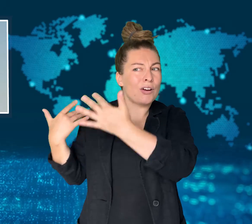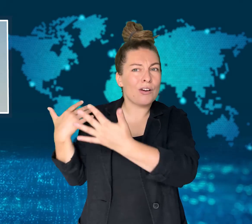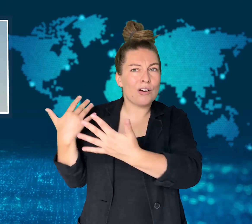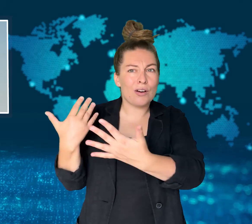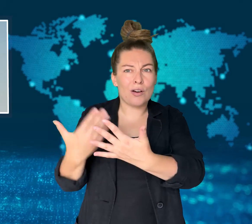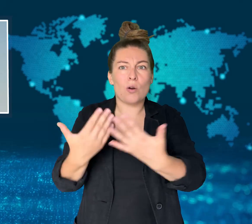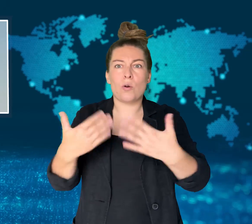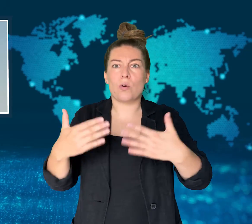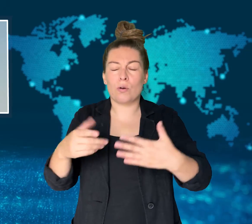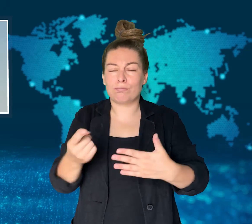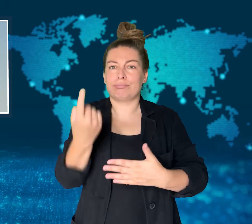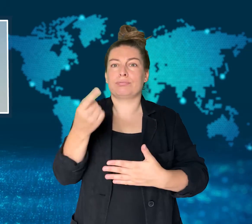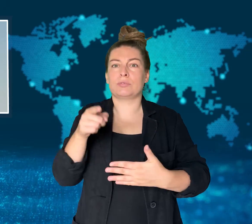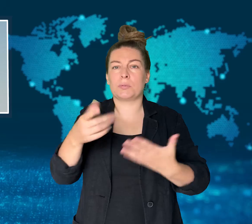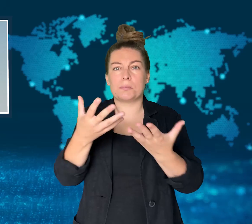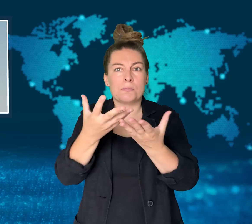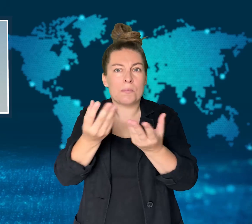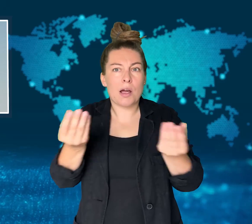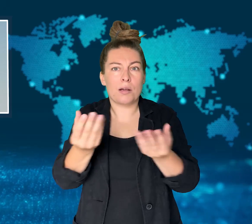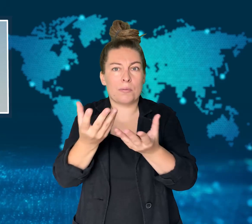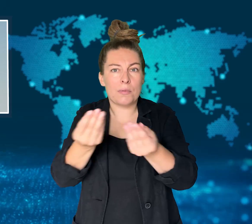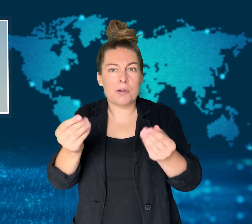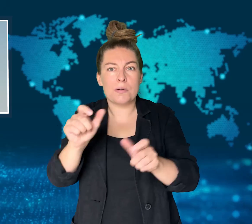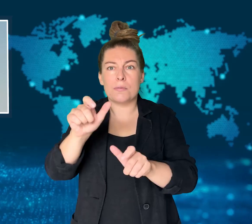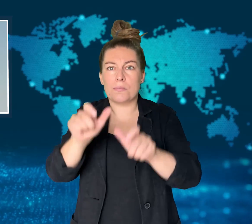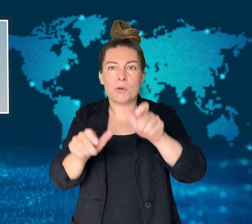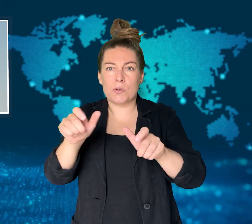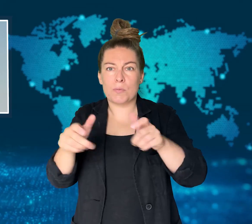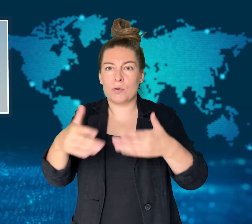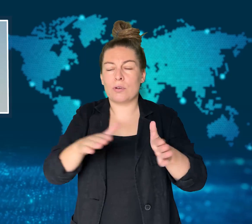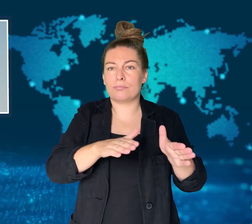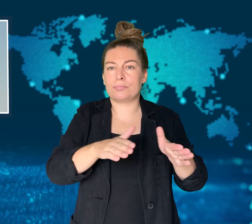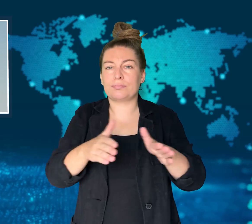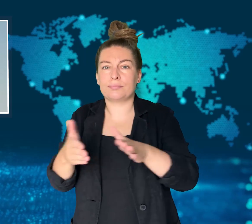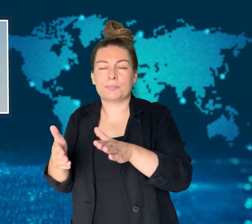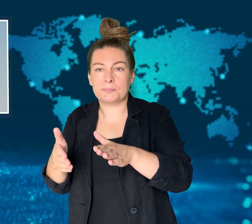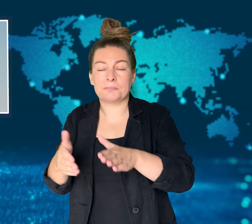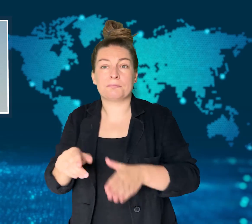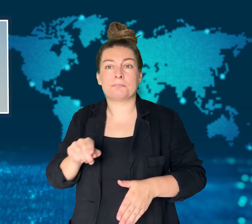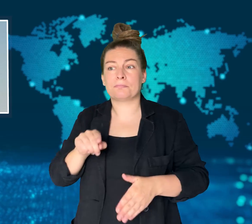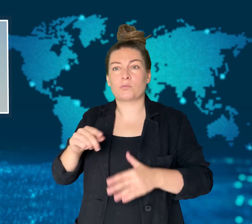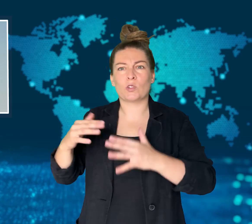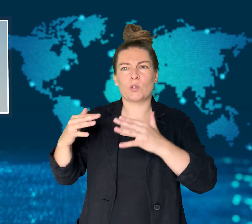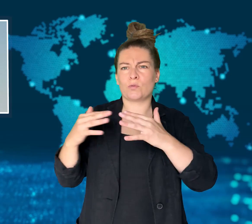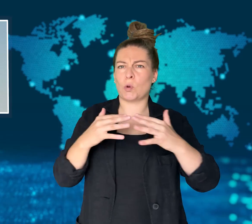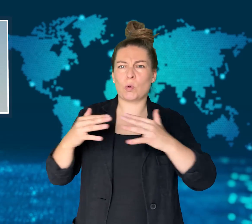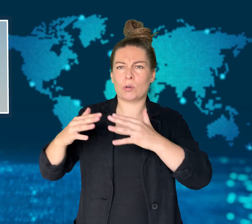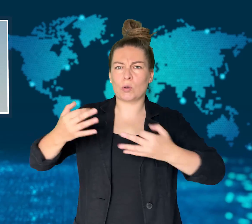passengers heroically diverted it from its original target.